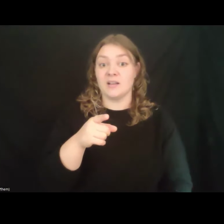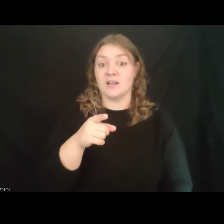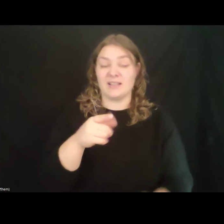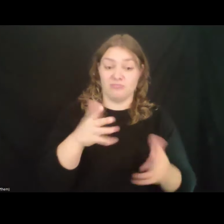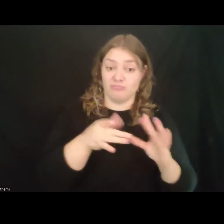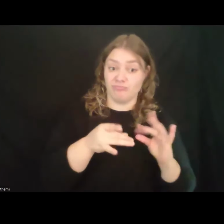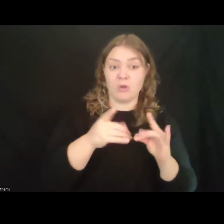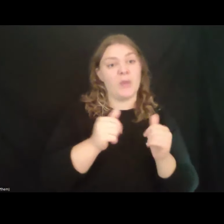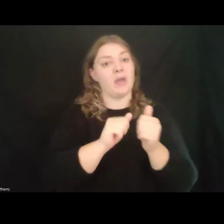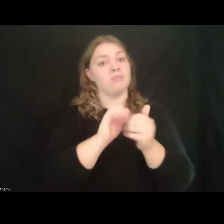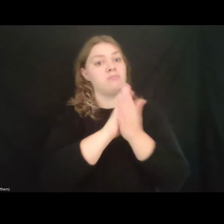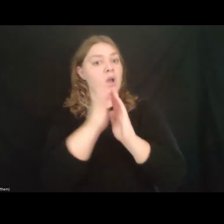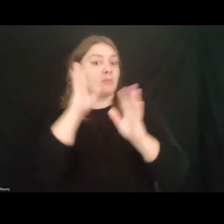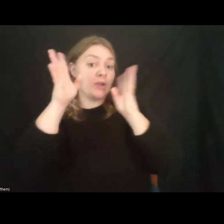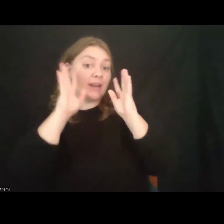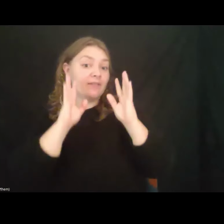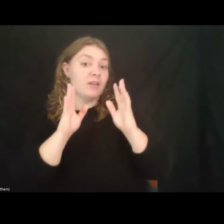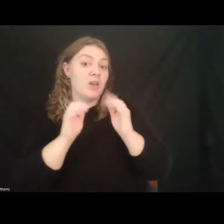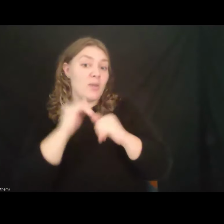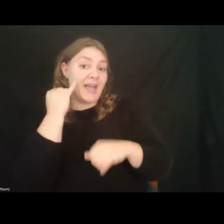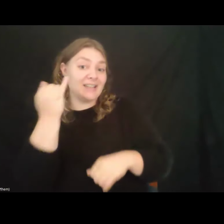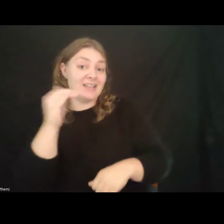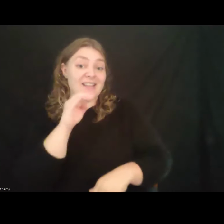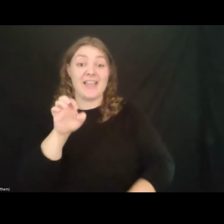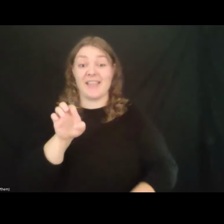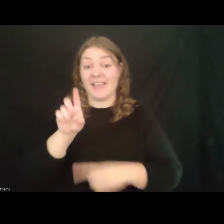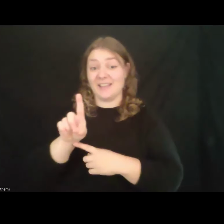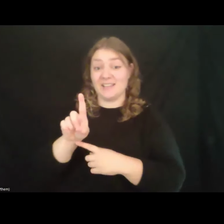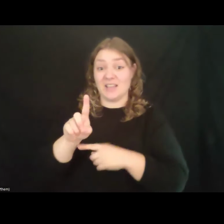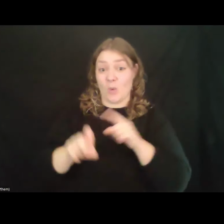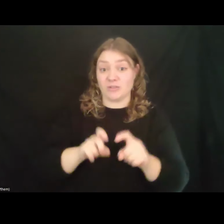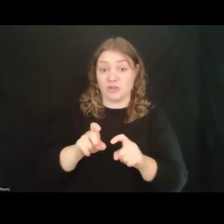different ideas and that Ed question you could take that back to your Ed take these things back